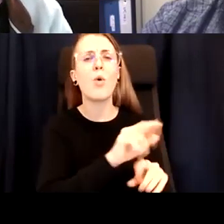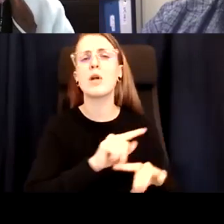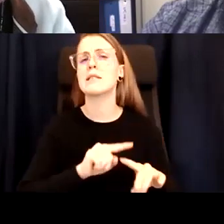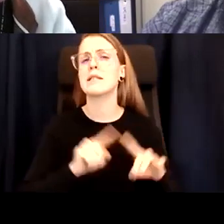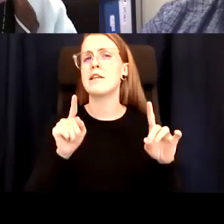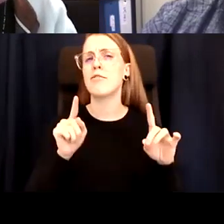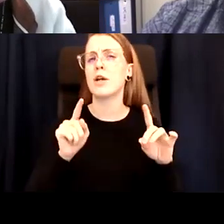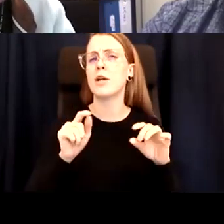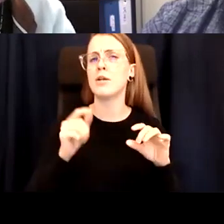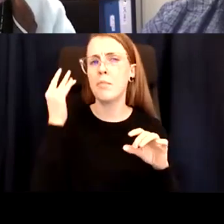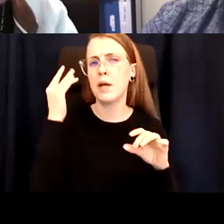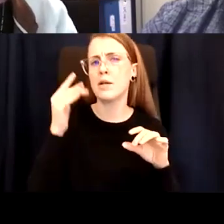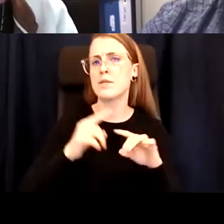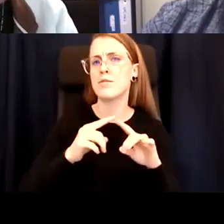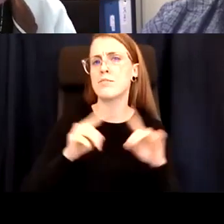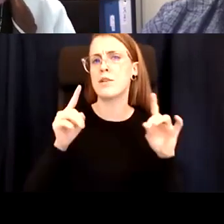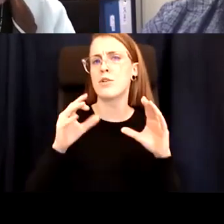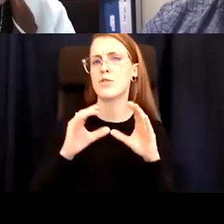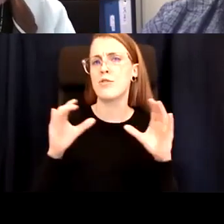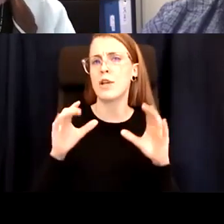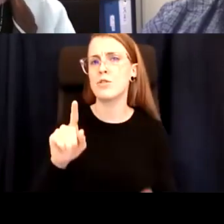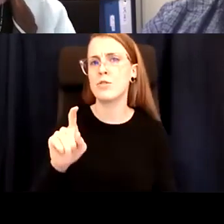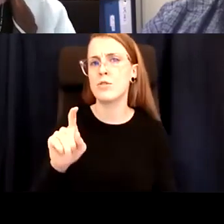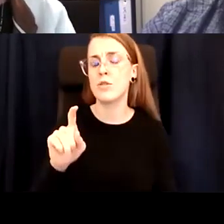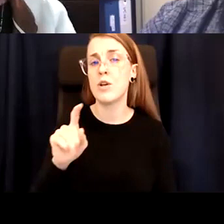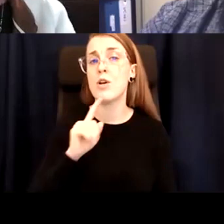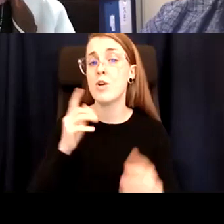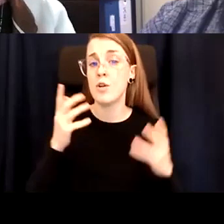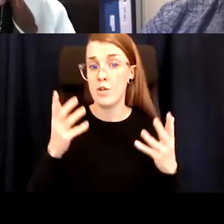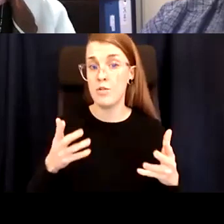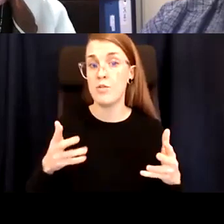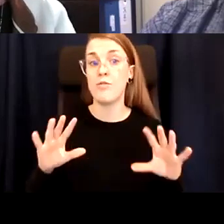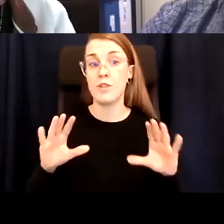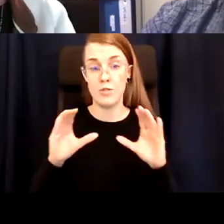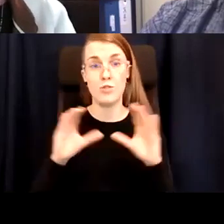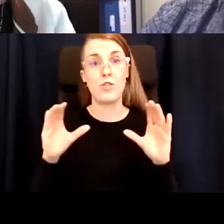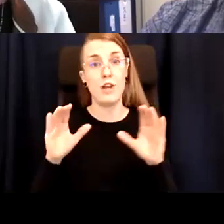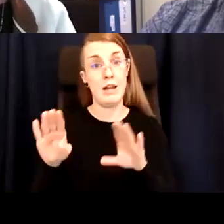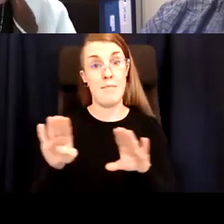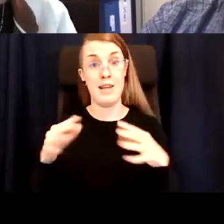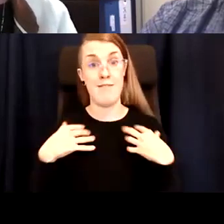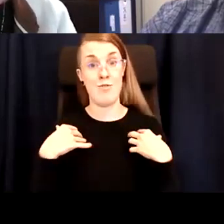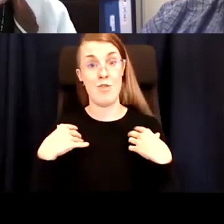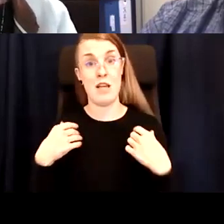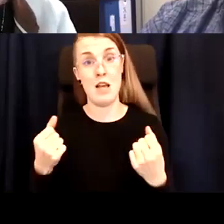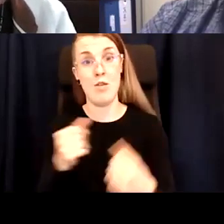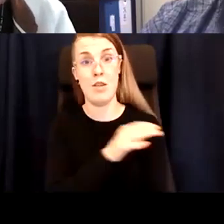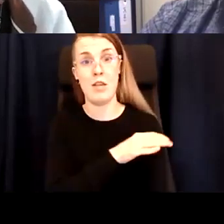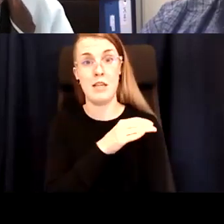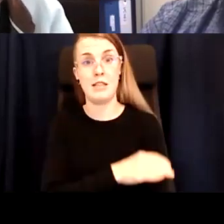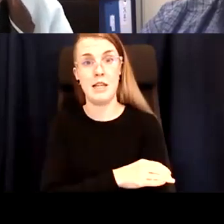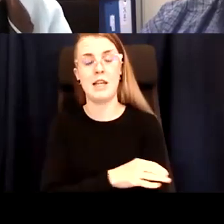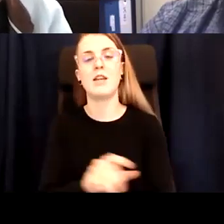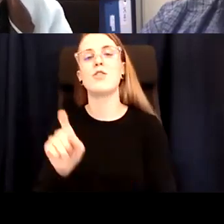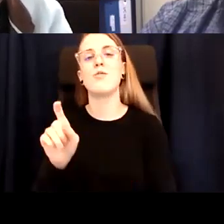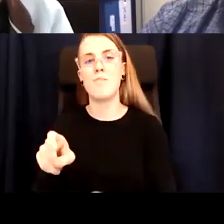Once you become a certified behavioral health clinic, you must have certain services, and